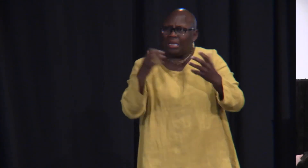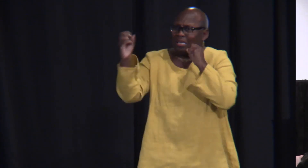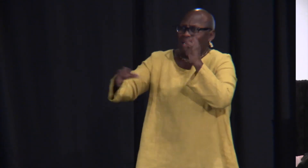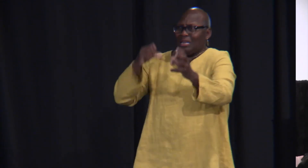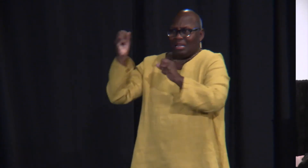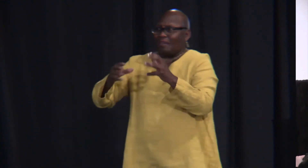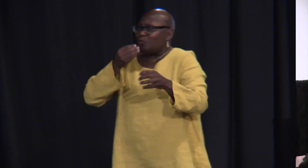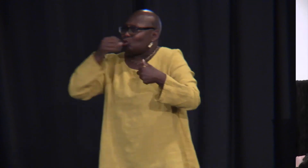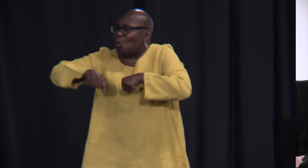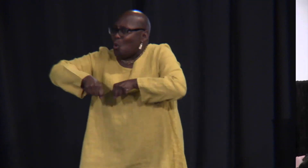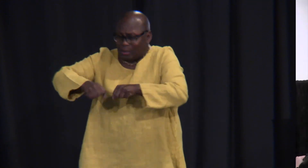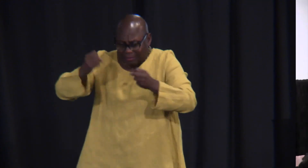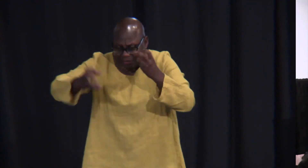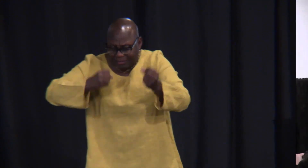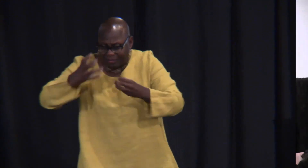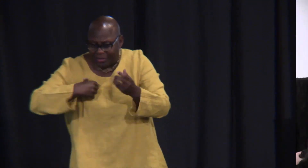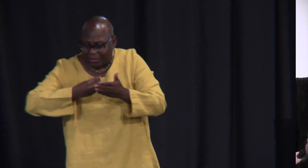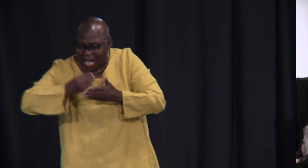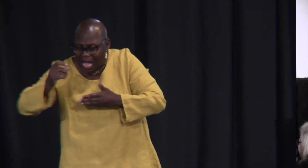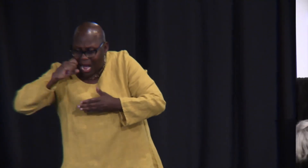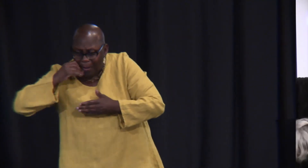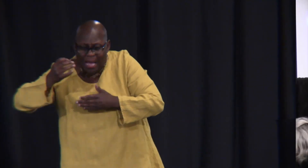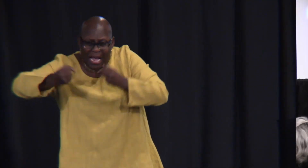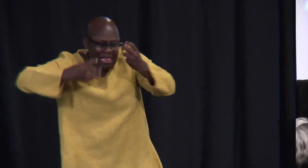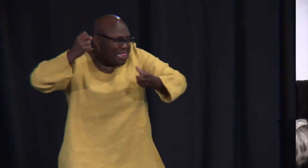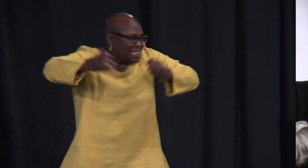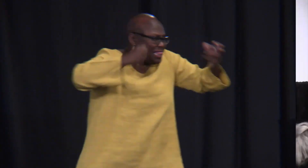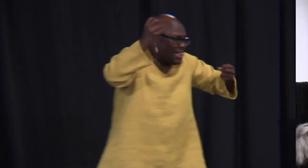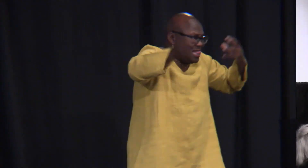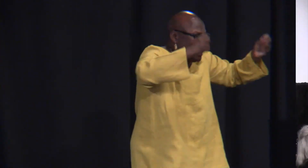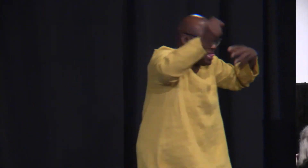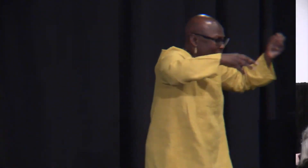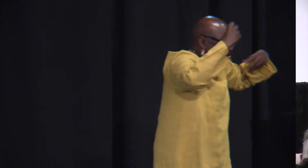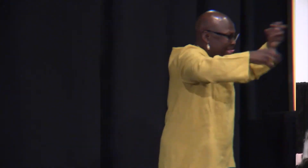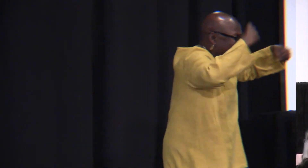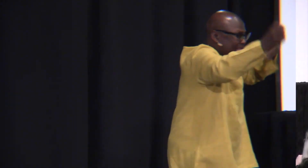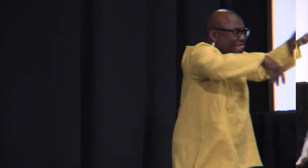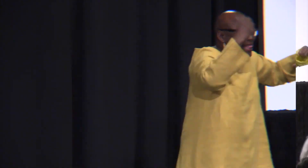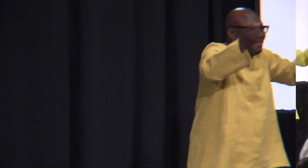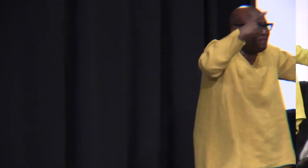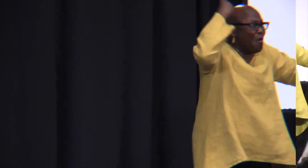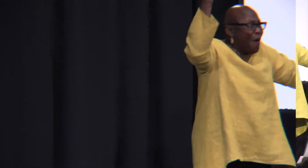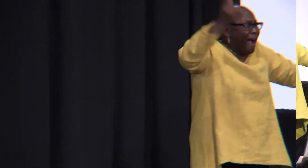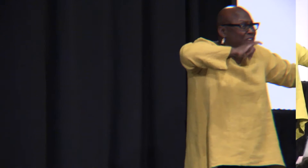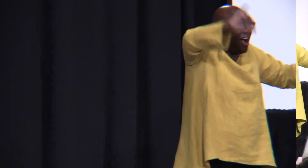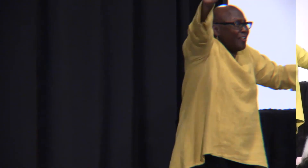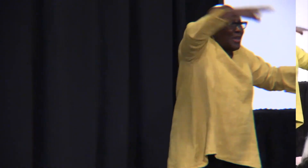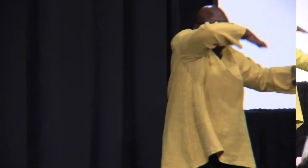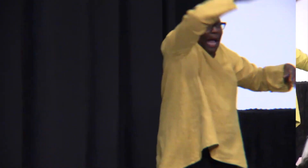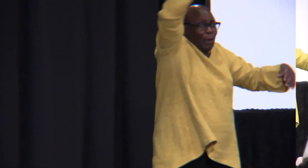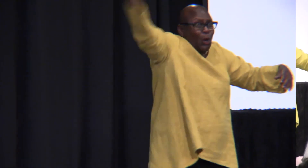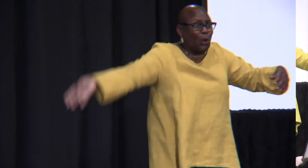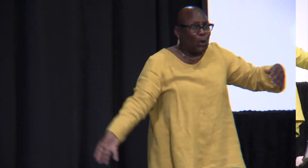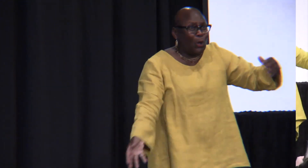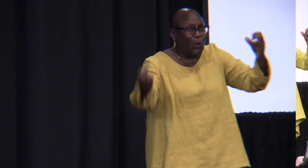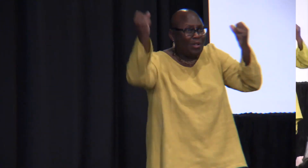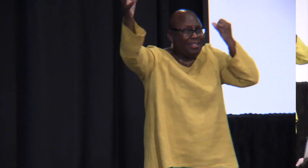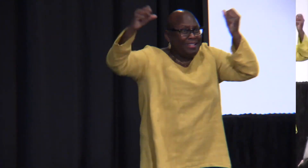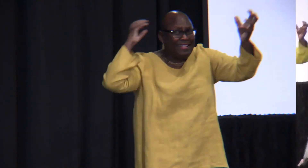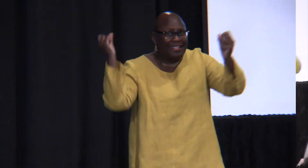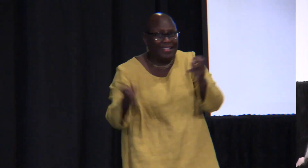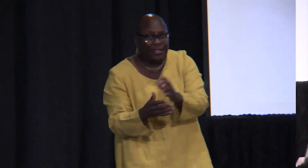said do it sign all the time. She did it at the store. She would sign to him in his stroller all day.